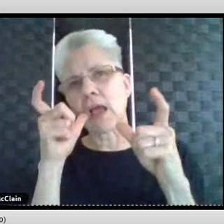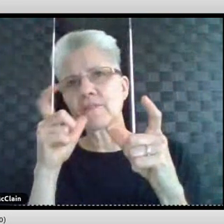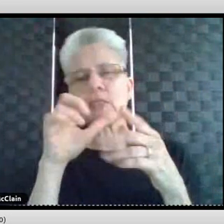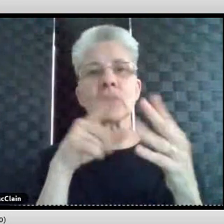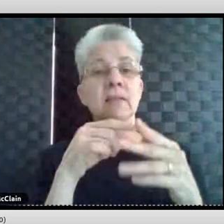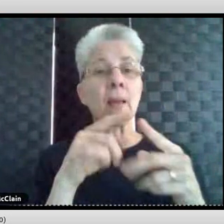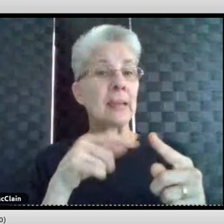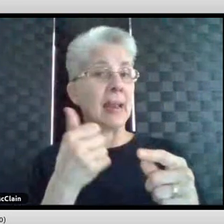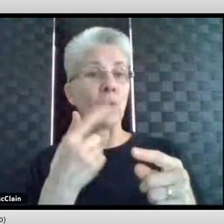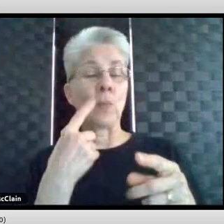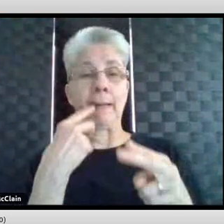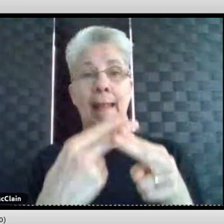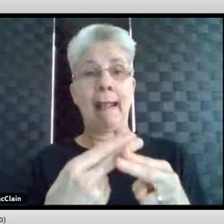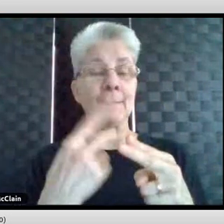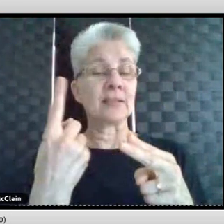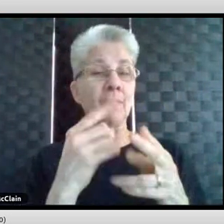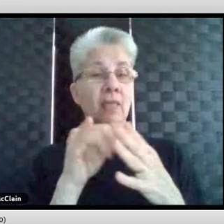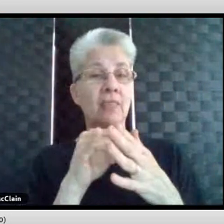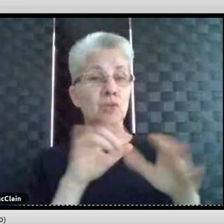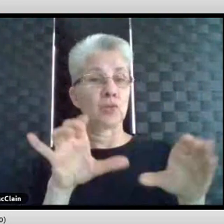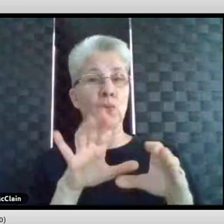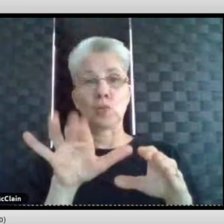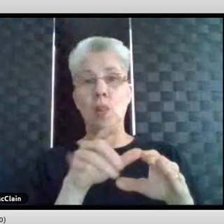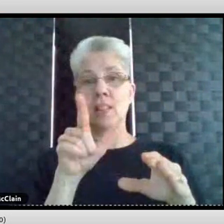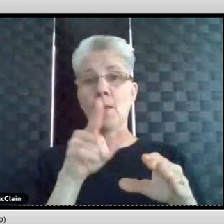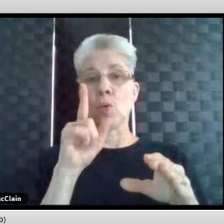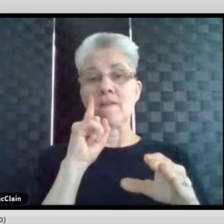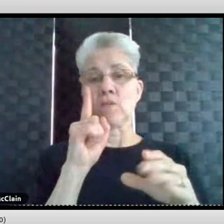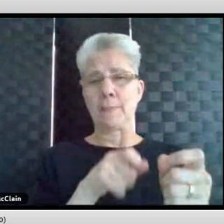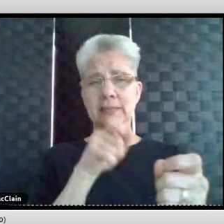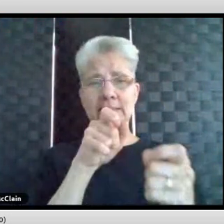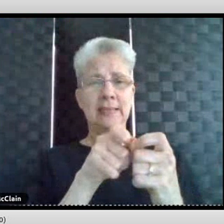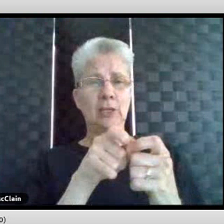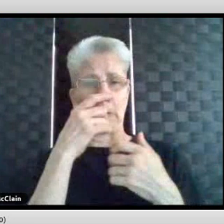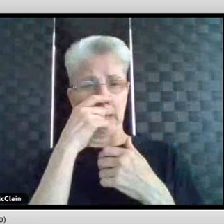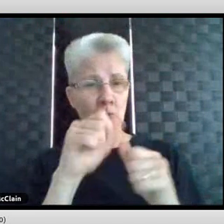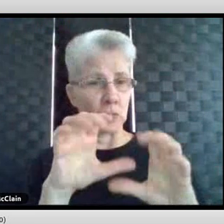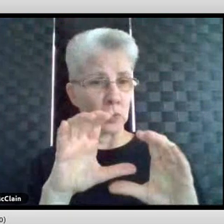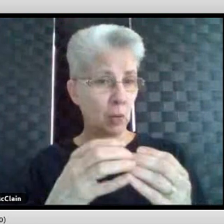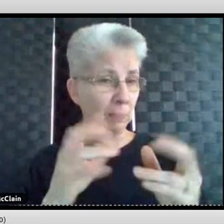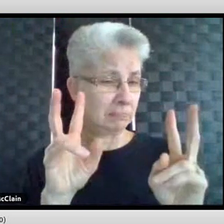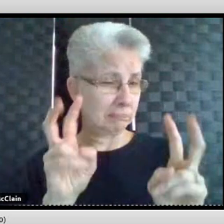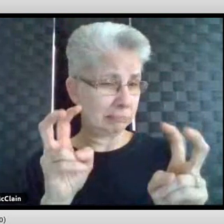but can anybody name something that you do at your library for a particular interest group, if you will,